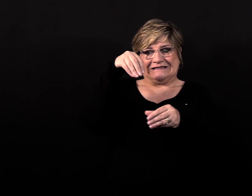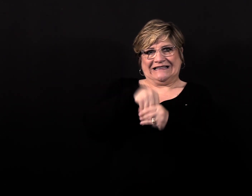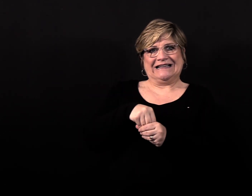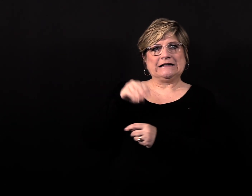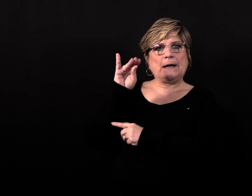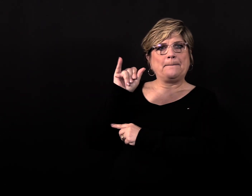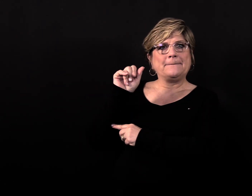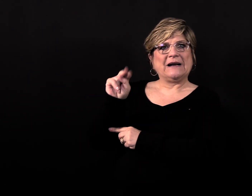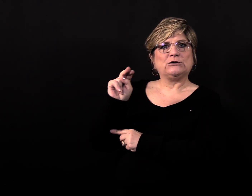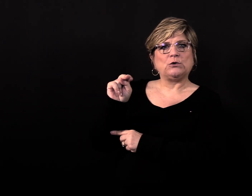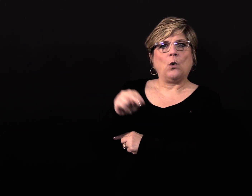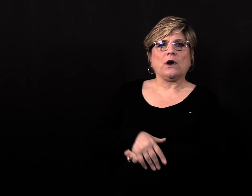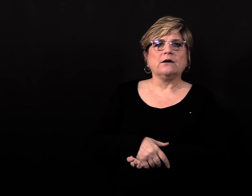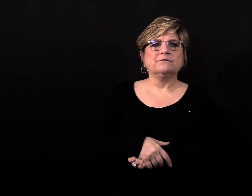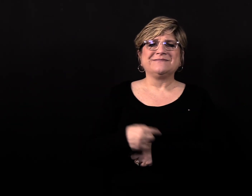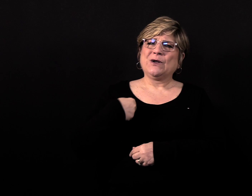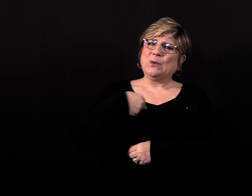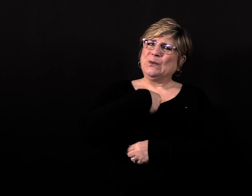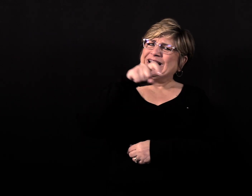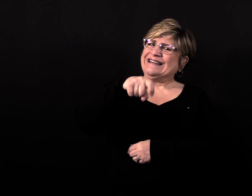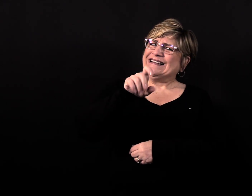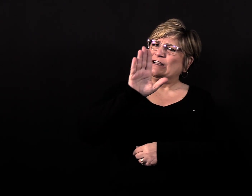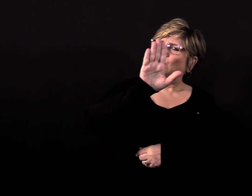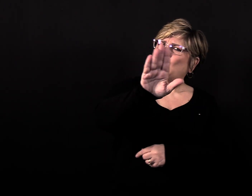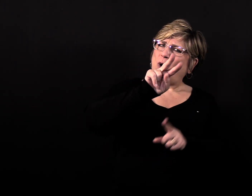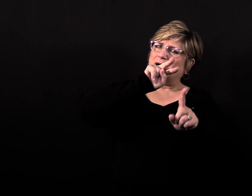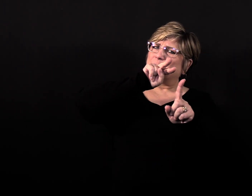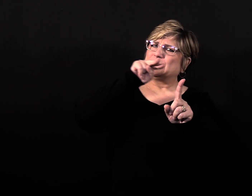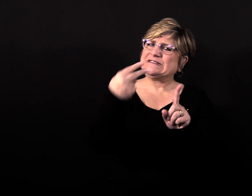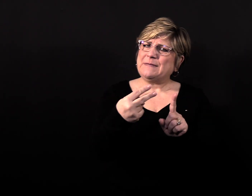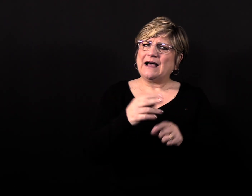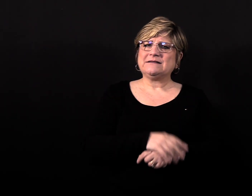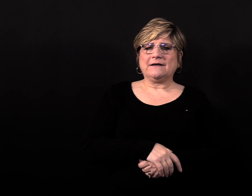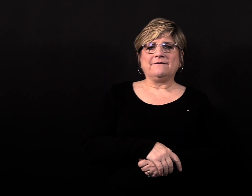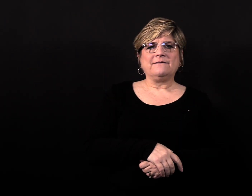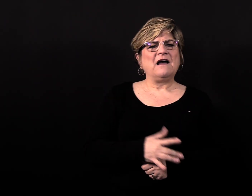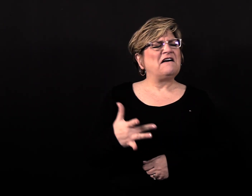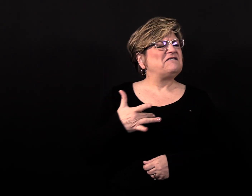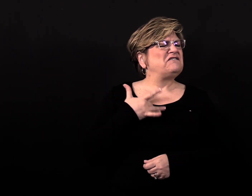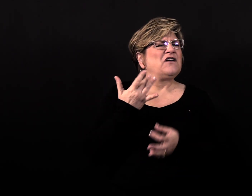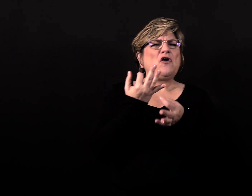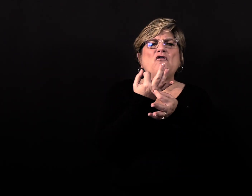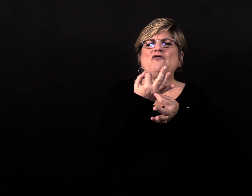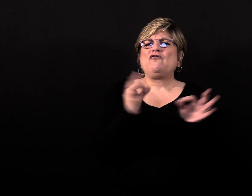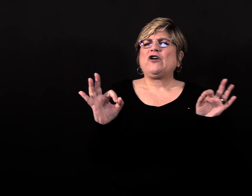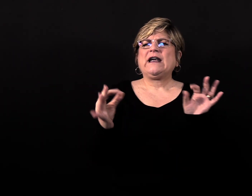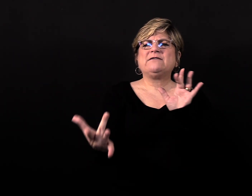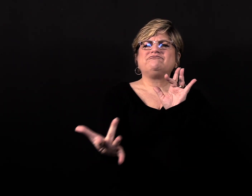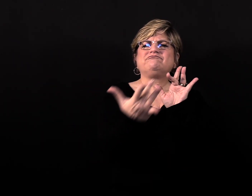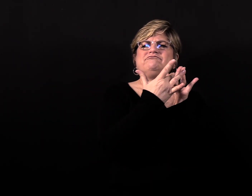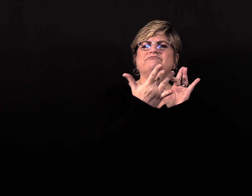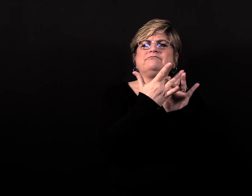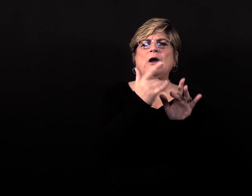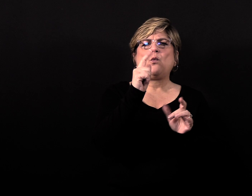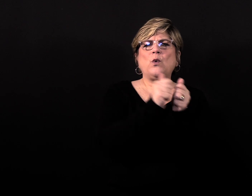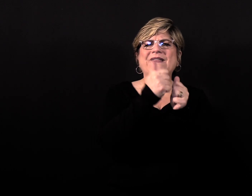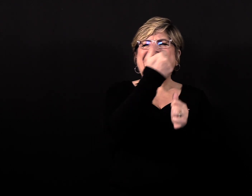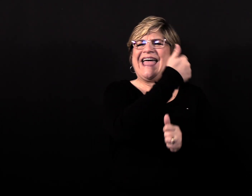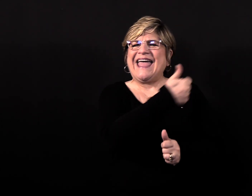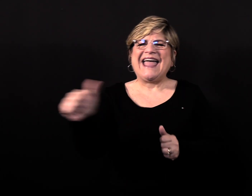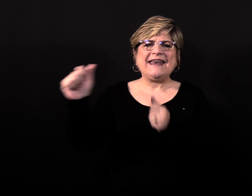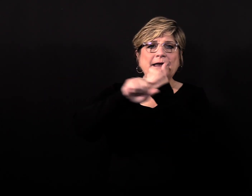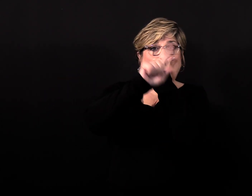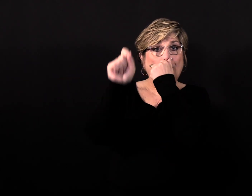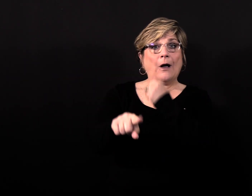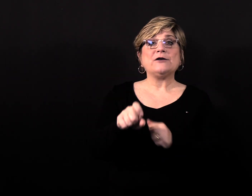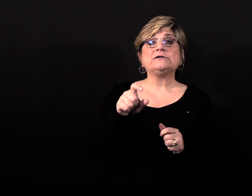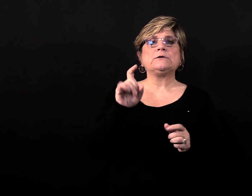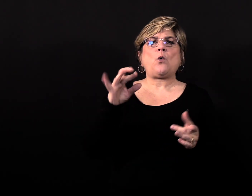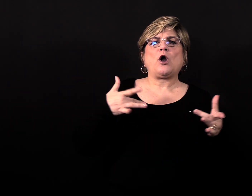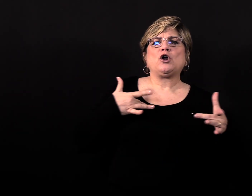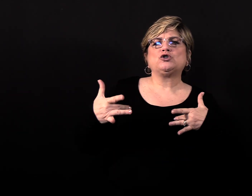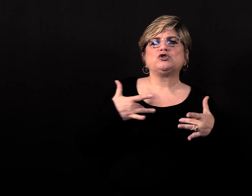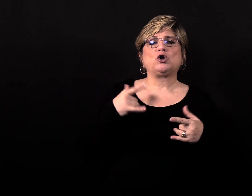services in Minnesota. We need your perspective! Feel free to reach out with any questions or